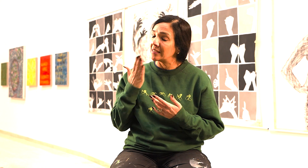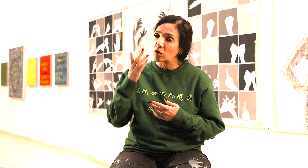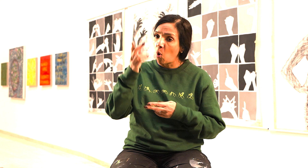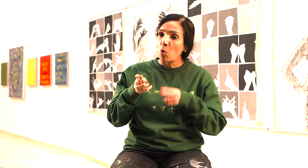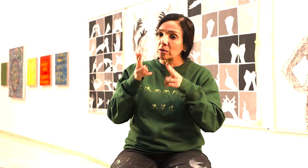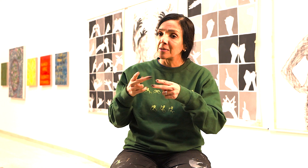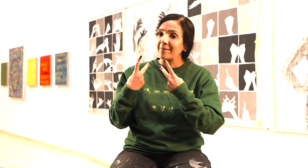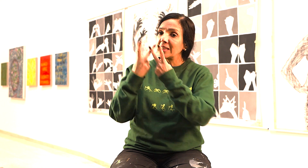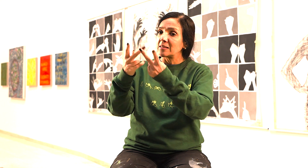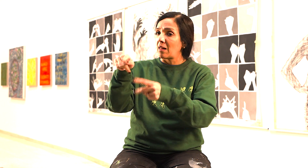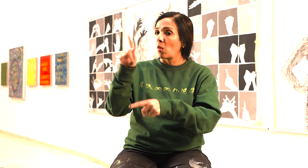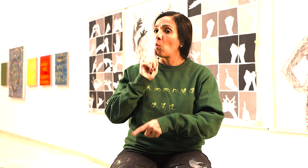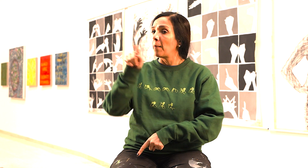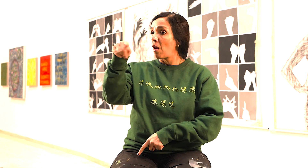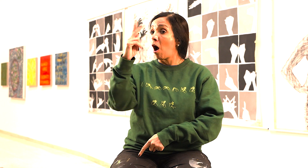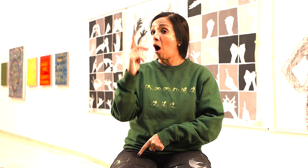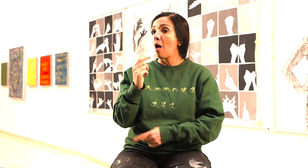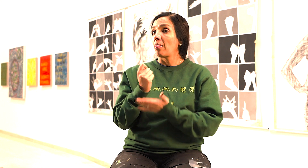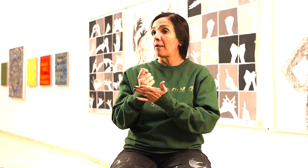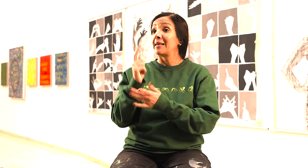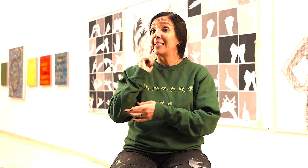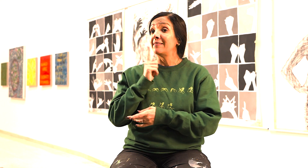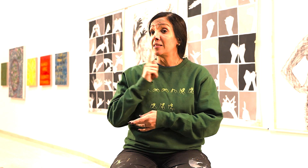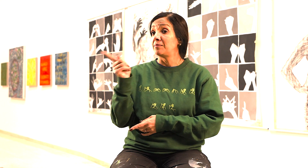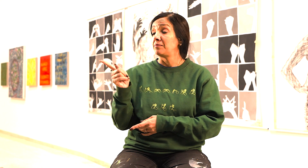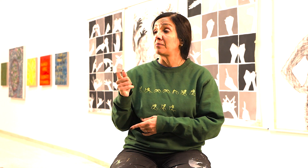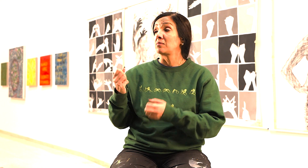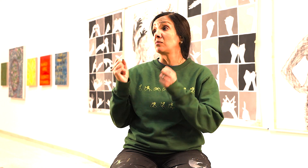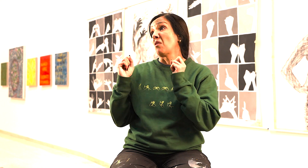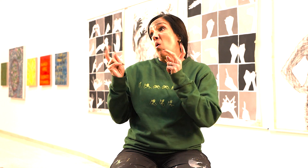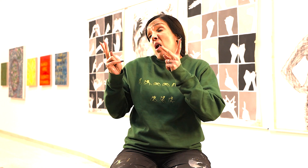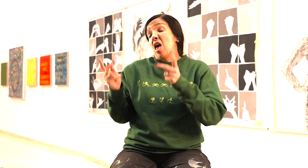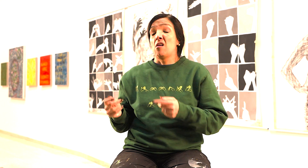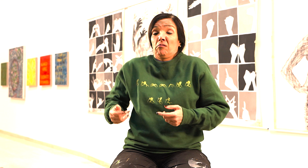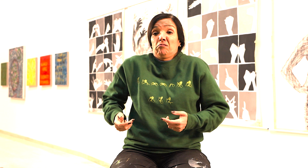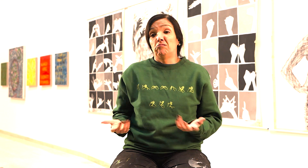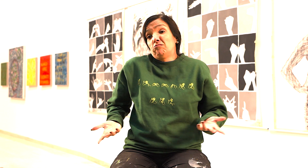So, he said, "Why don't you go along to the hospital "and visit and have a chat with the hearing art therapist there?"